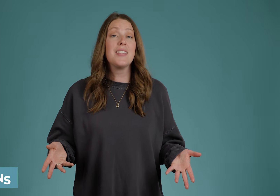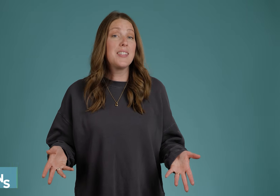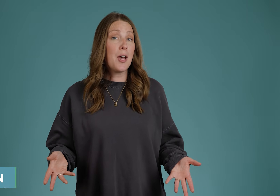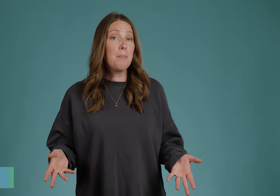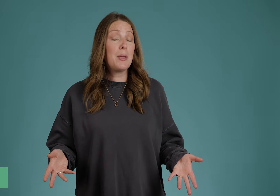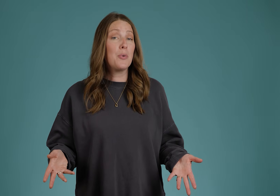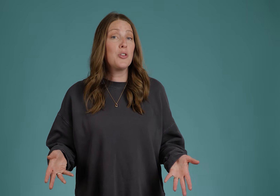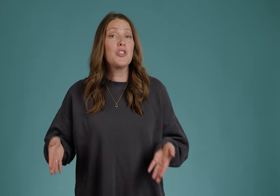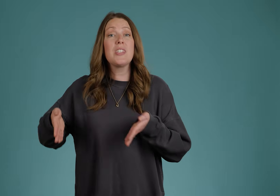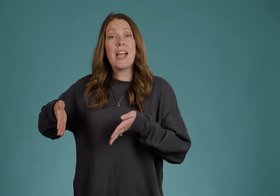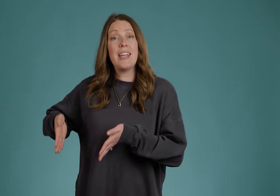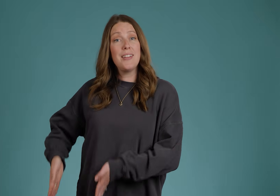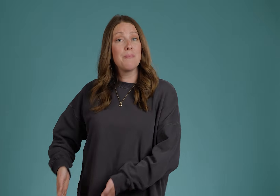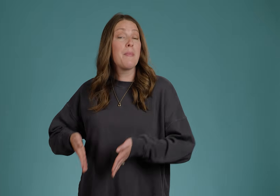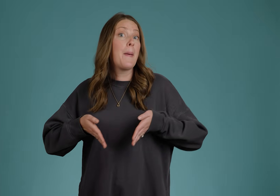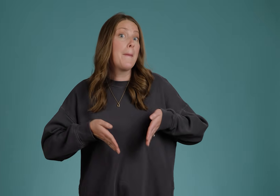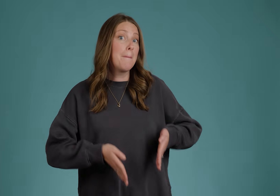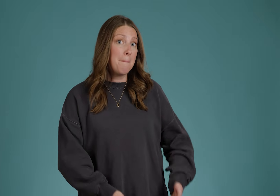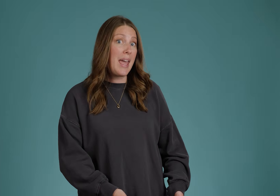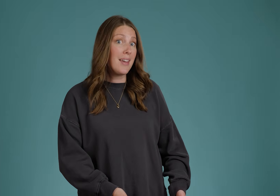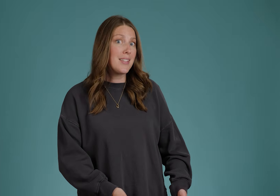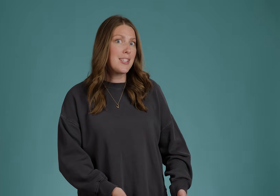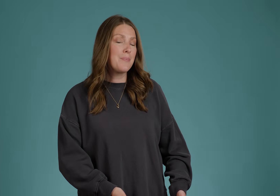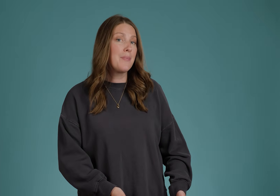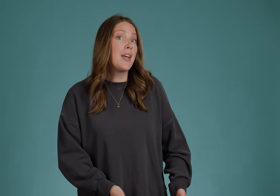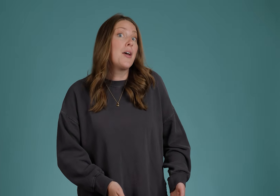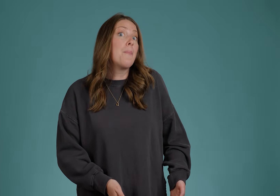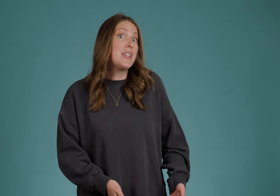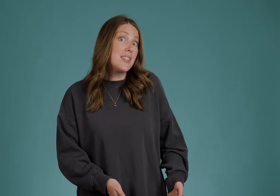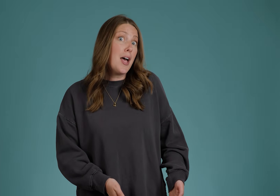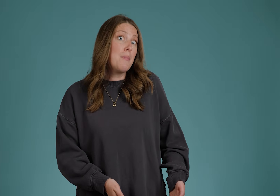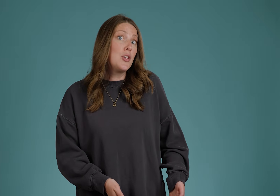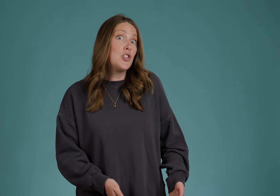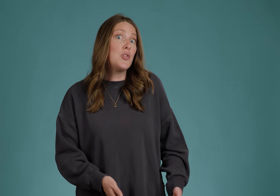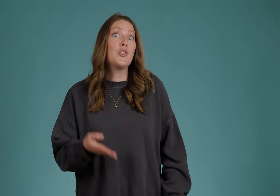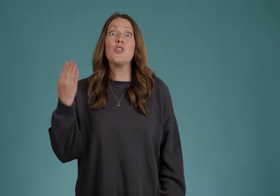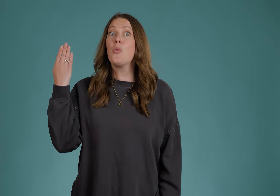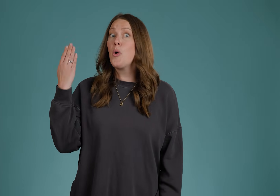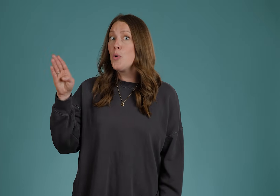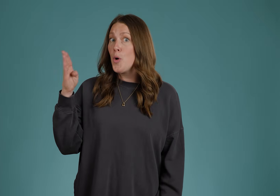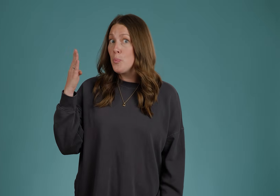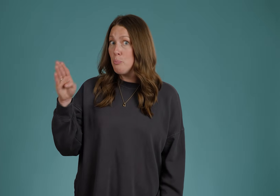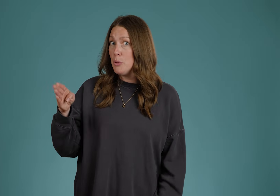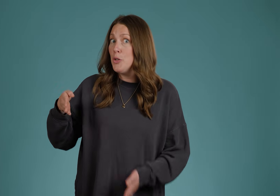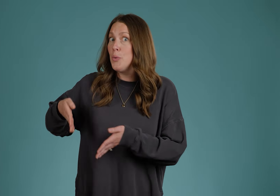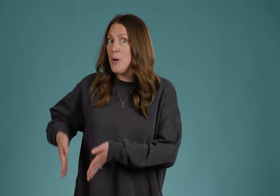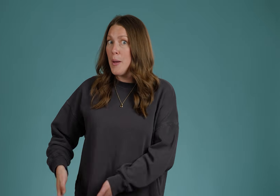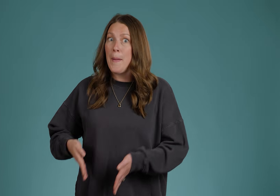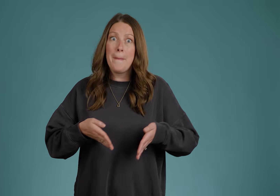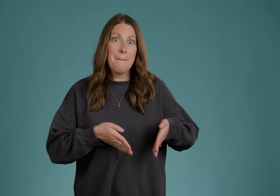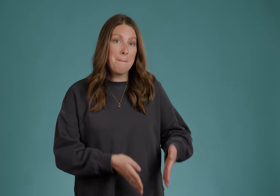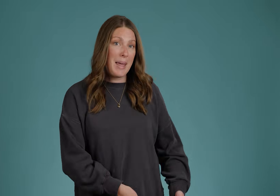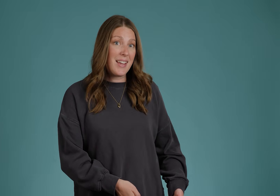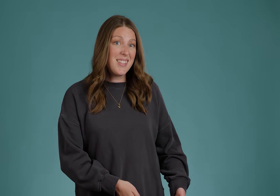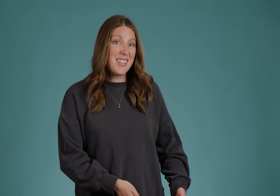Some people just sign it pants, but some choose to do blue pants